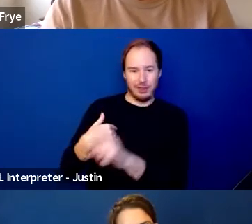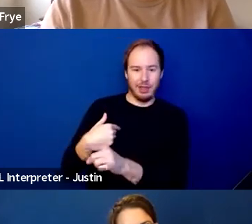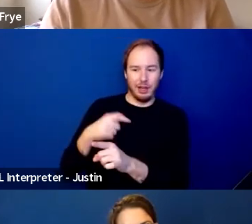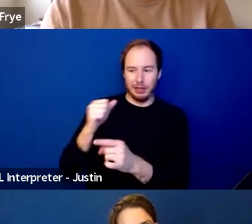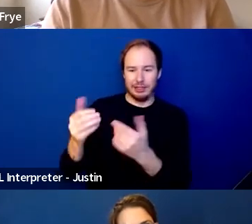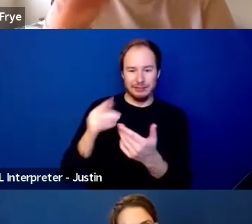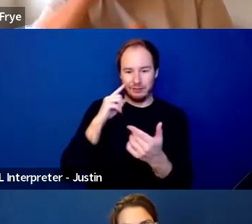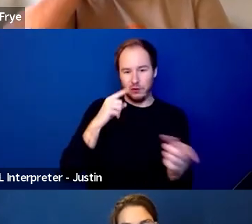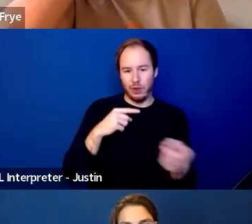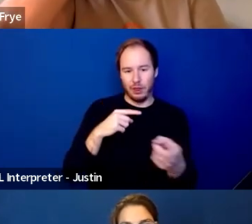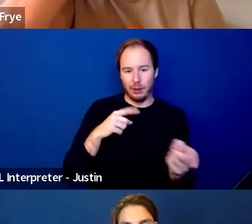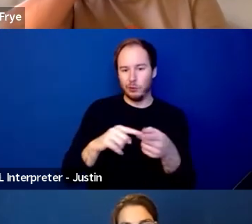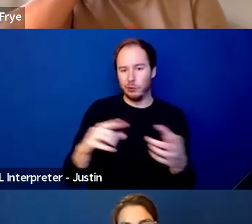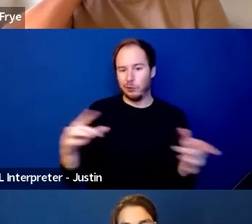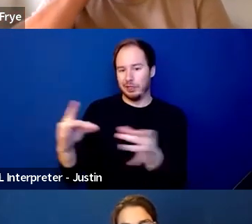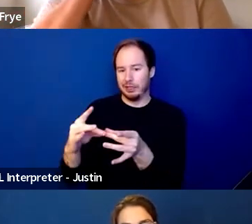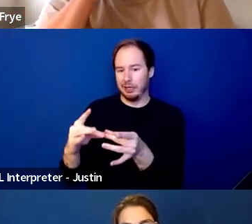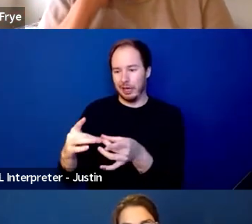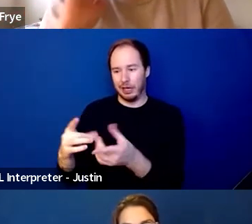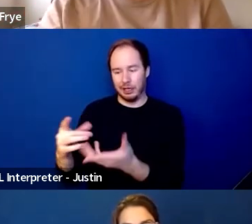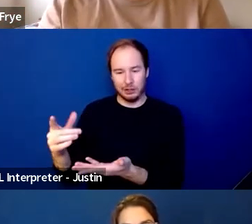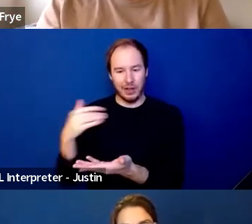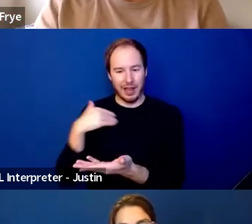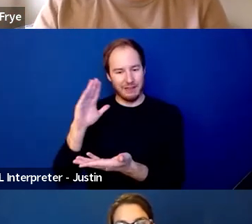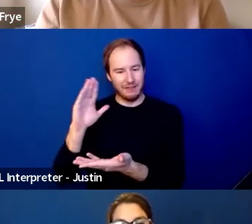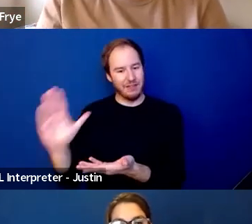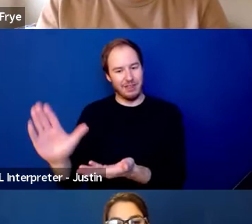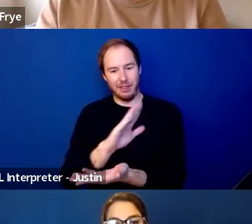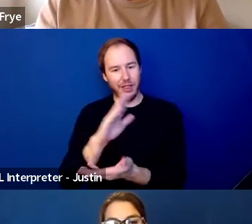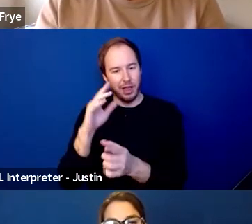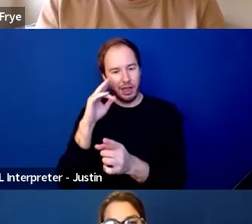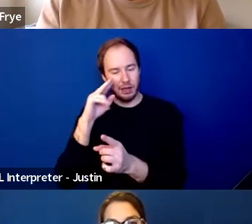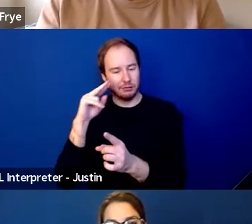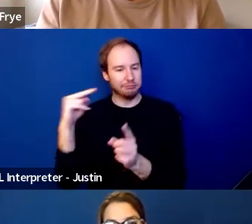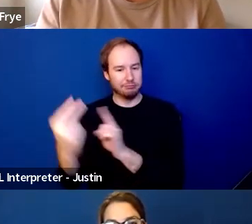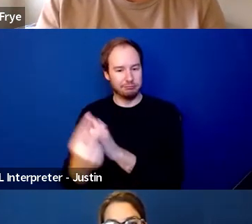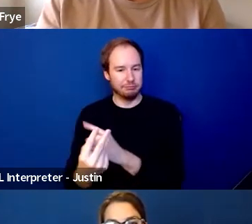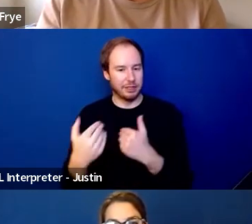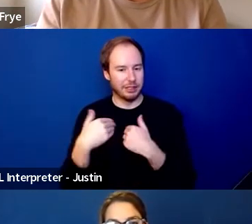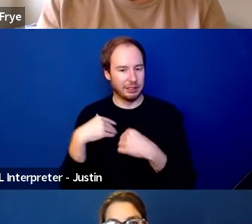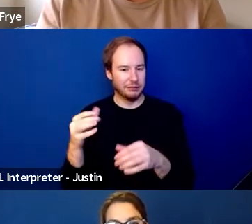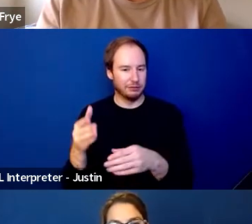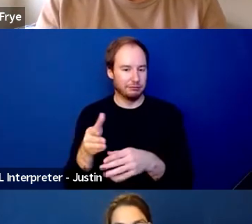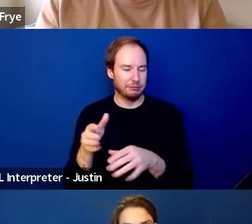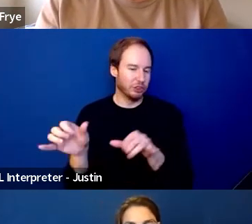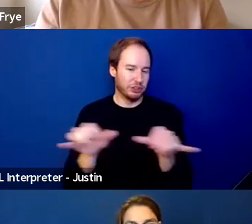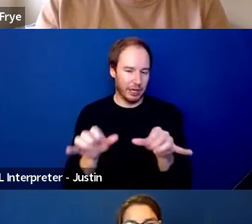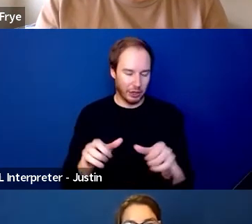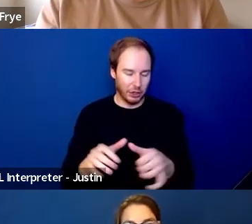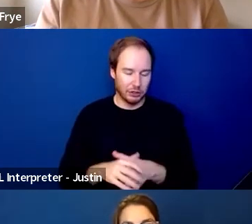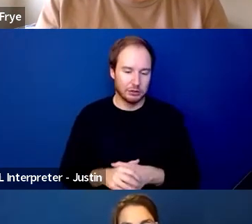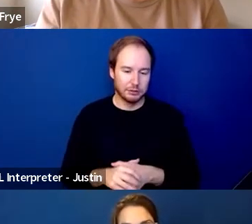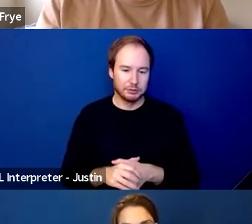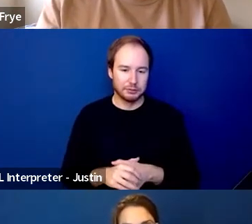who has that same lived experience. And I think